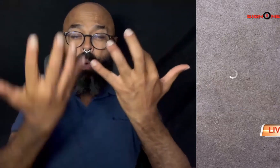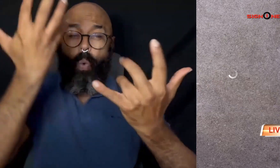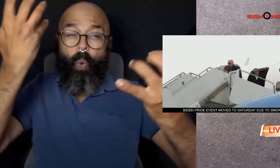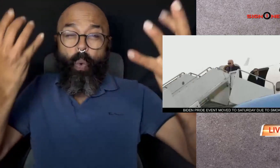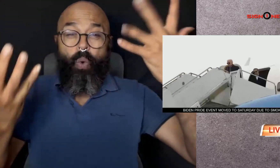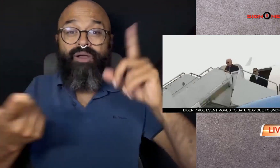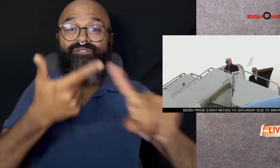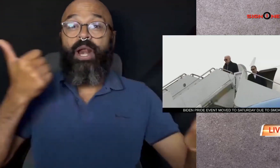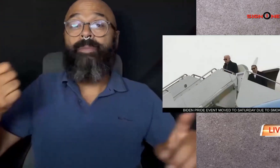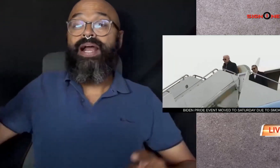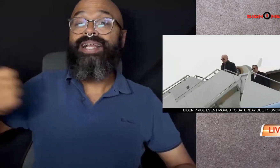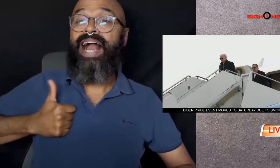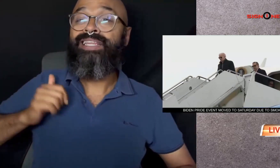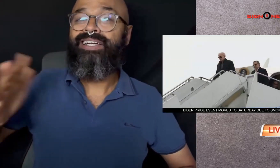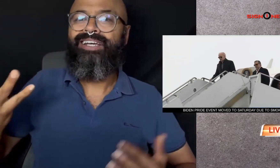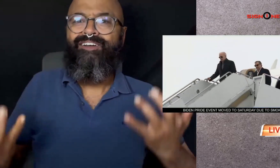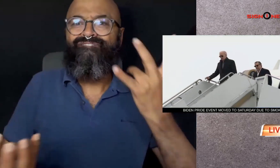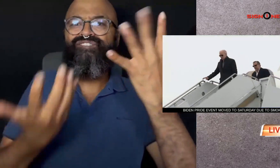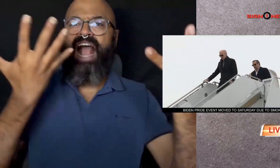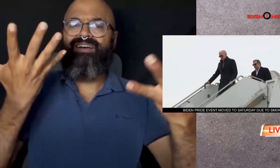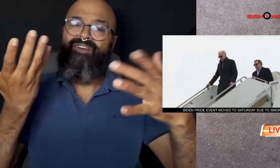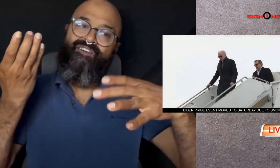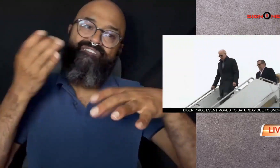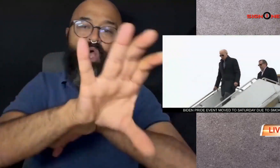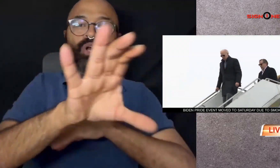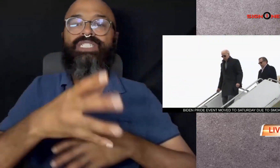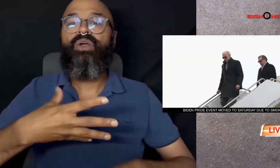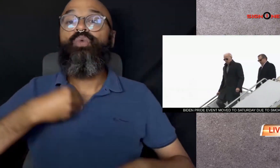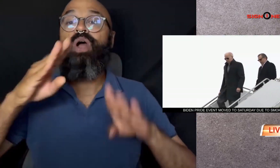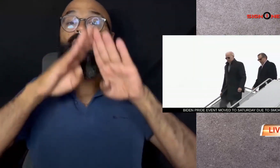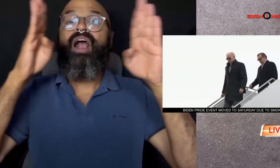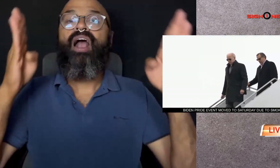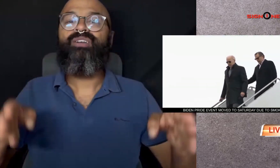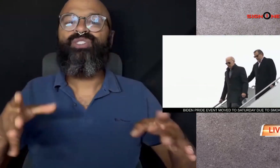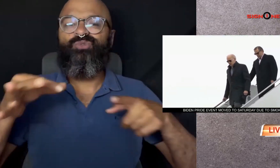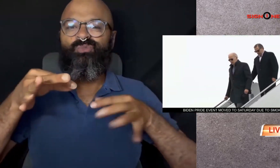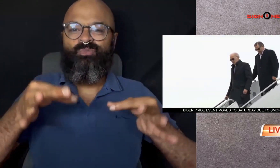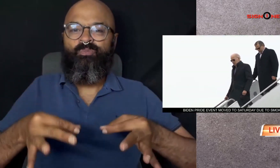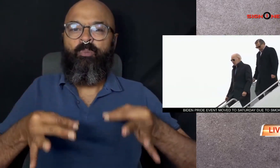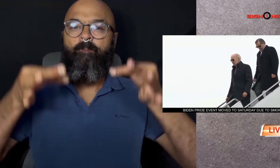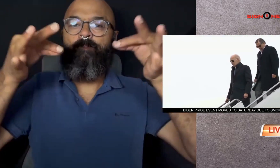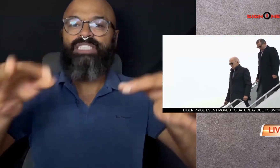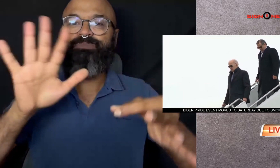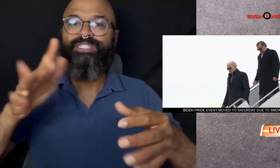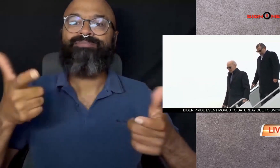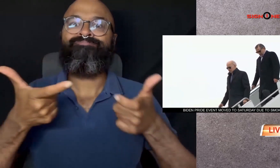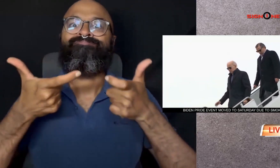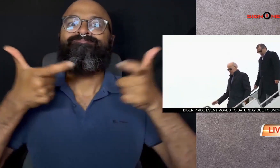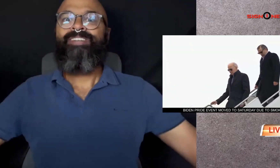smoke from the Canadian wildfires forced the White House to postpone its big pride celebration